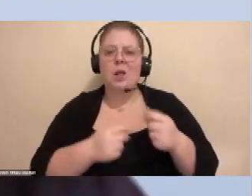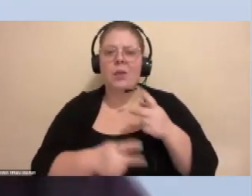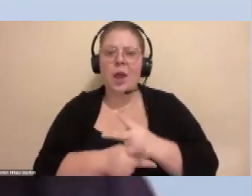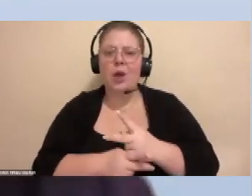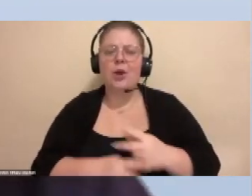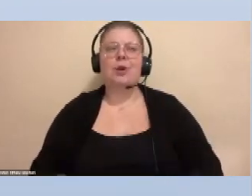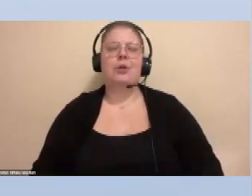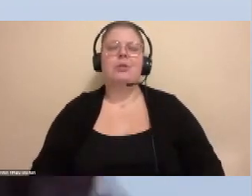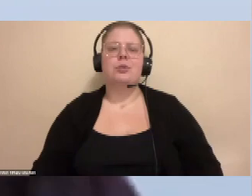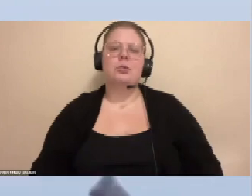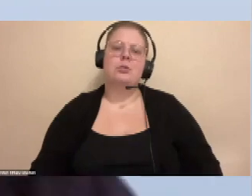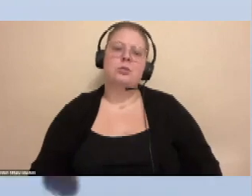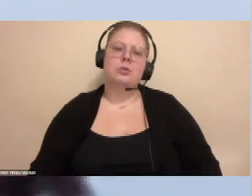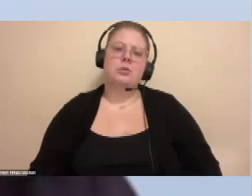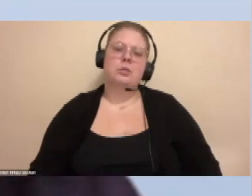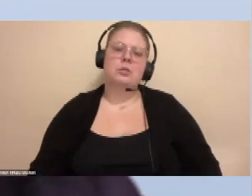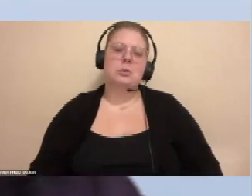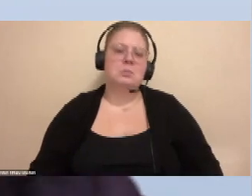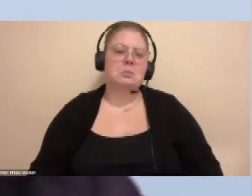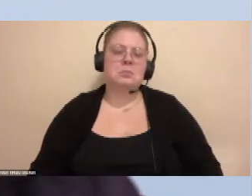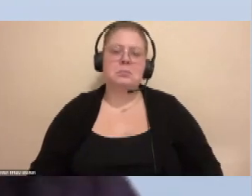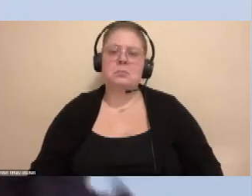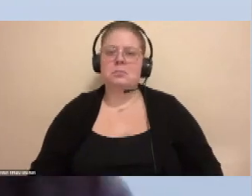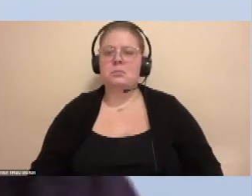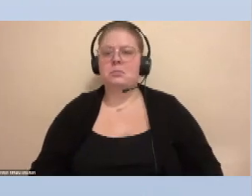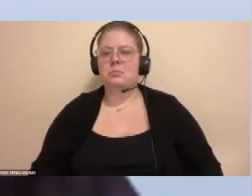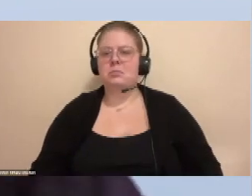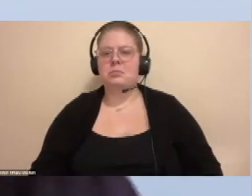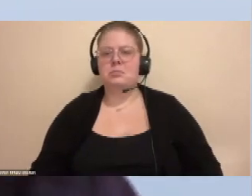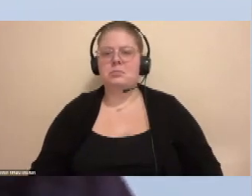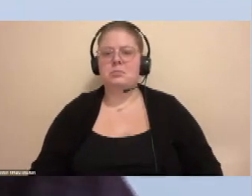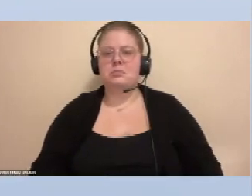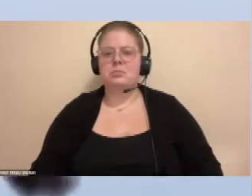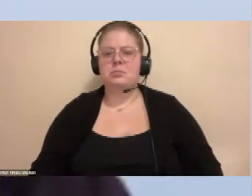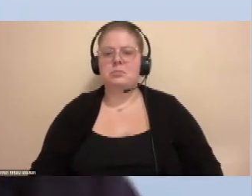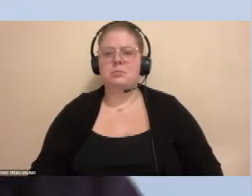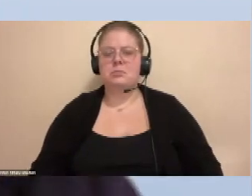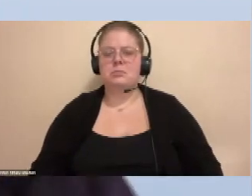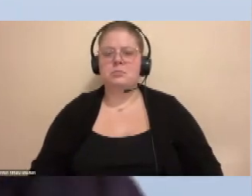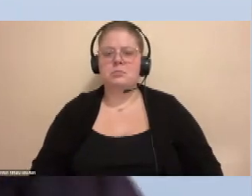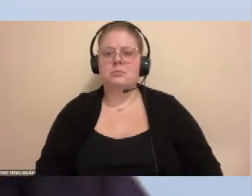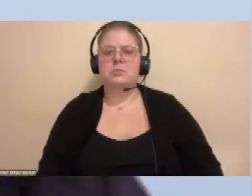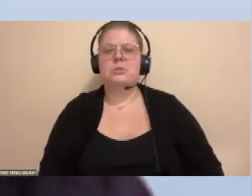you know, to go above and do errands,